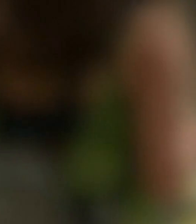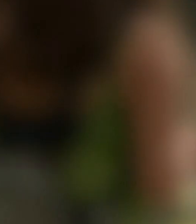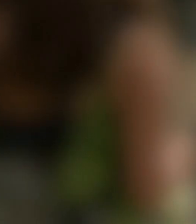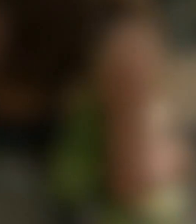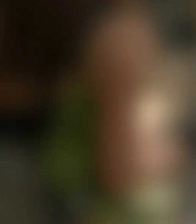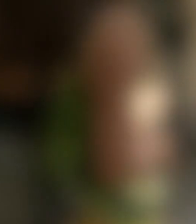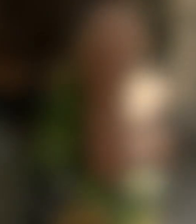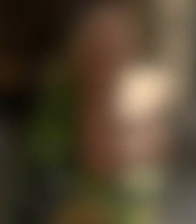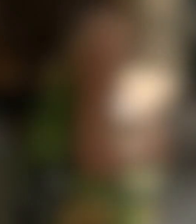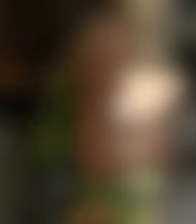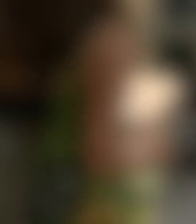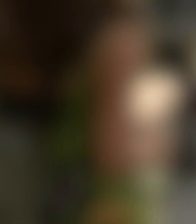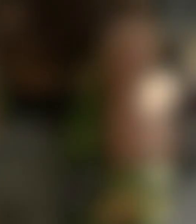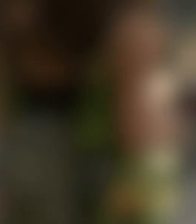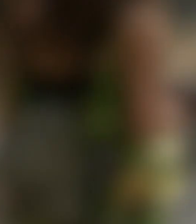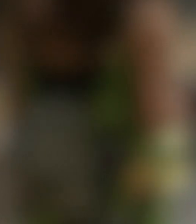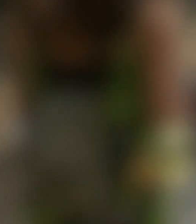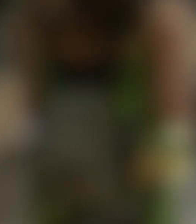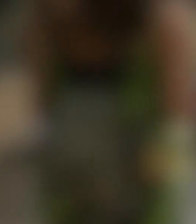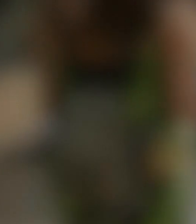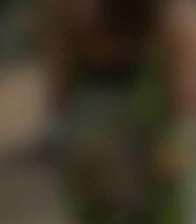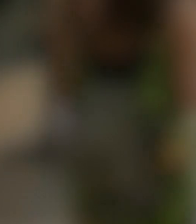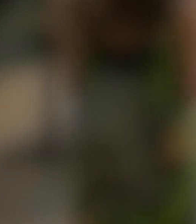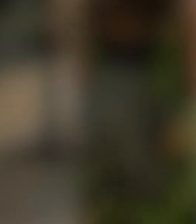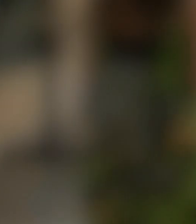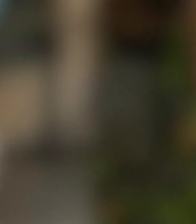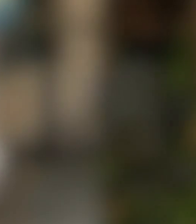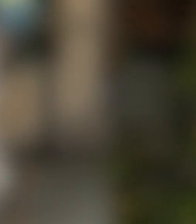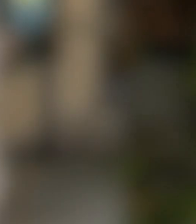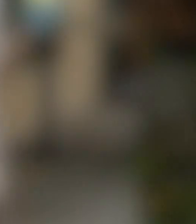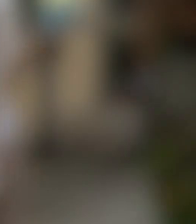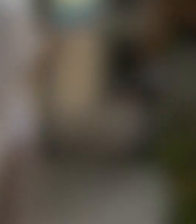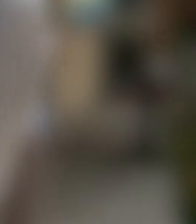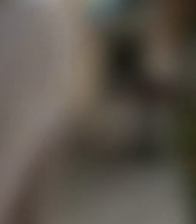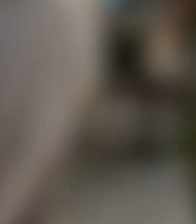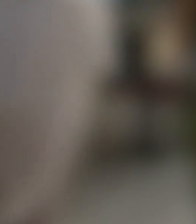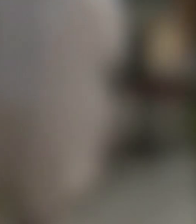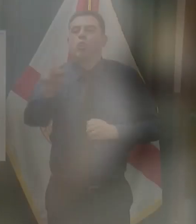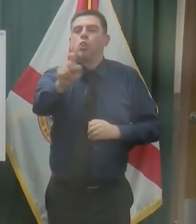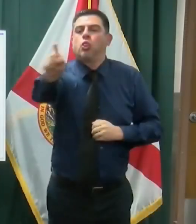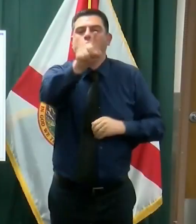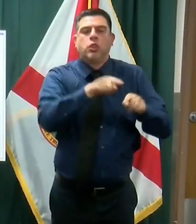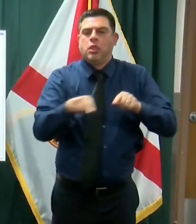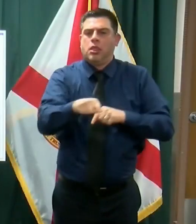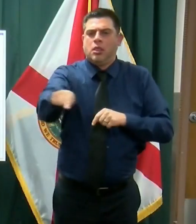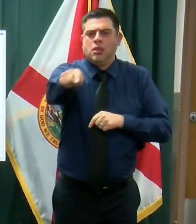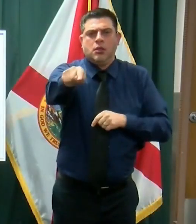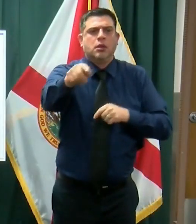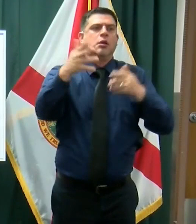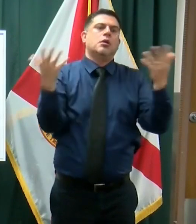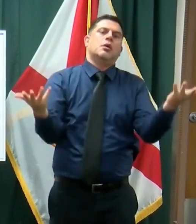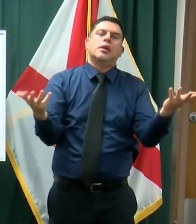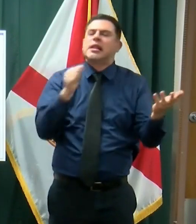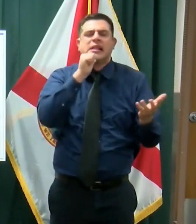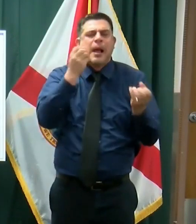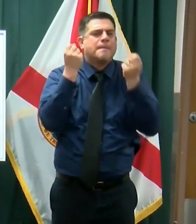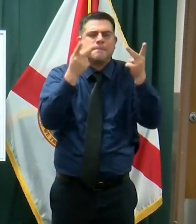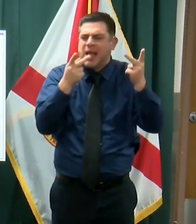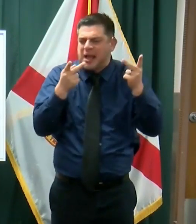MEDICAL TREATMENT. THE ORDER STATING THE PATIENT THE ORDER STATING THE PATIENT CAN ONLY BE CLEARED TO LEAVE CAN ONLY BE CLEARED TO LEAVE QUARANTINE BY A DOCTOR OR THE QUARANTINE BY A DOCTOR OR THE FLORIDA DEPARTMENT OF HEALTH.